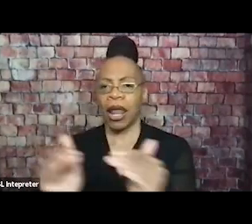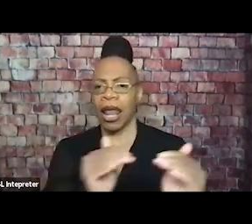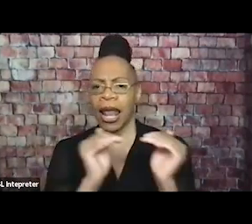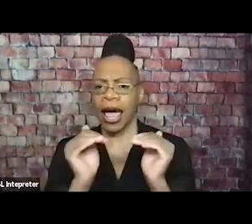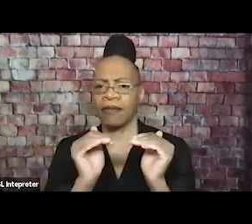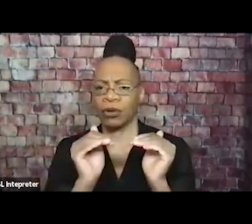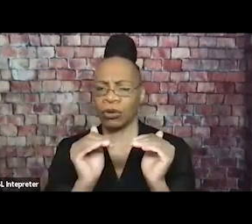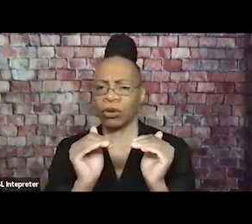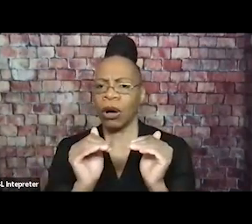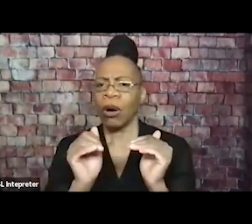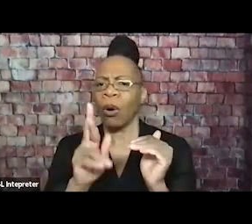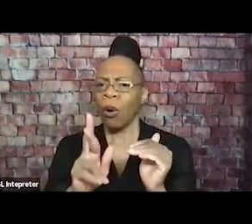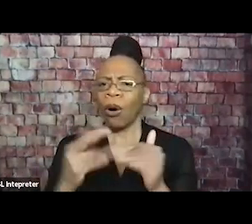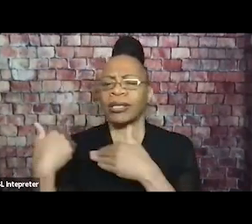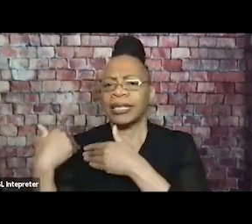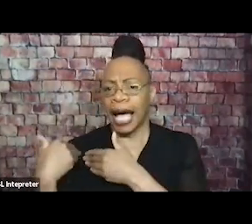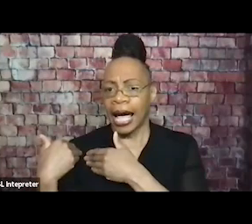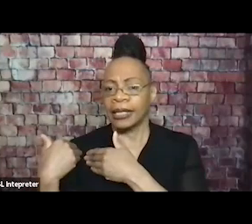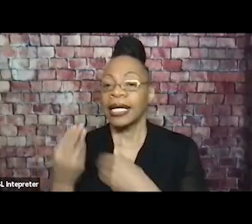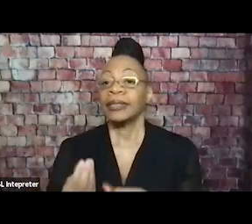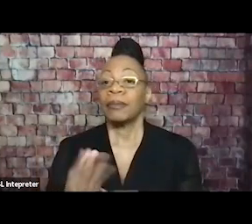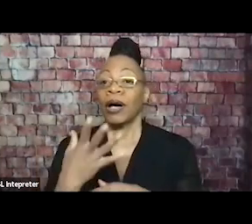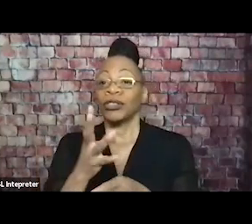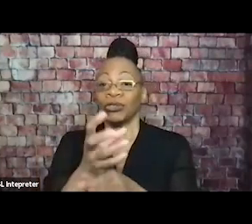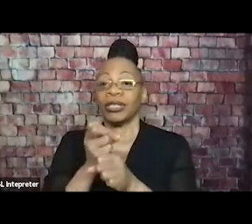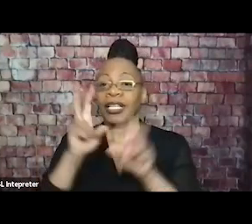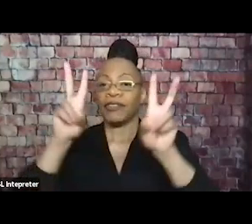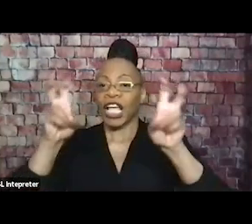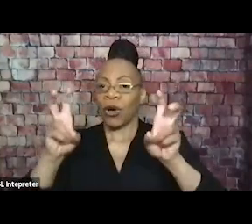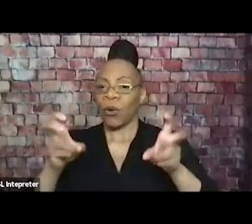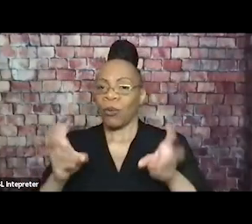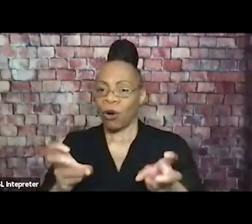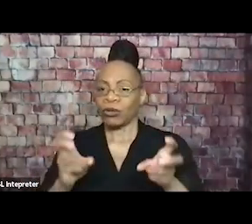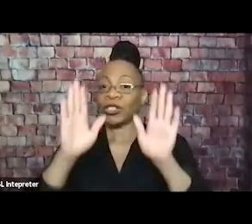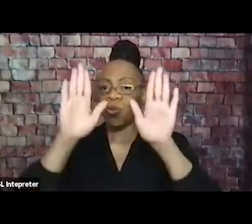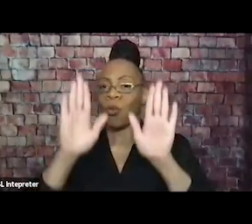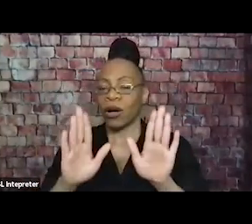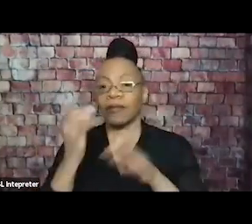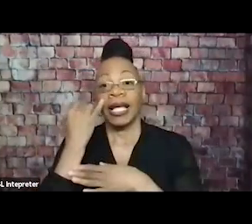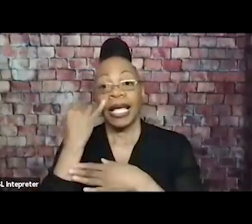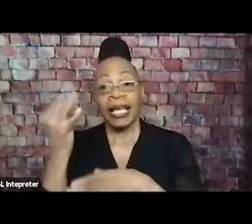And as much as you can get in quotes is great. If they're willing to write a letter, fantastic.